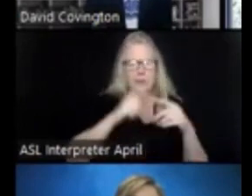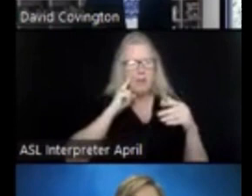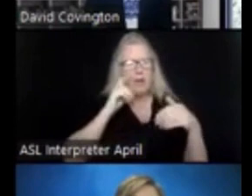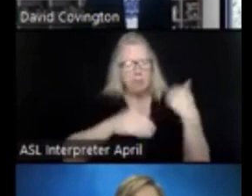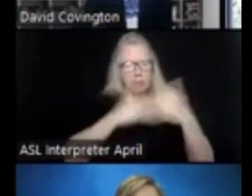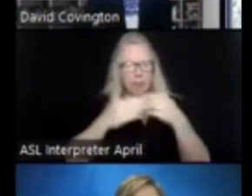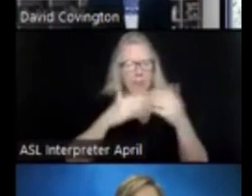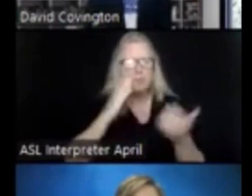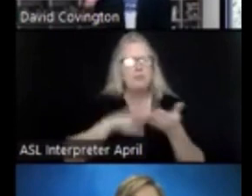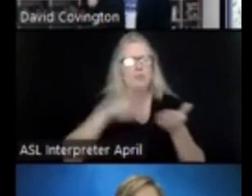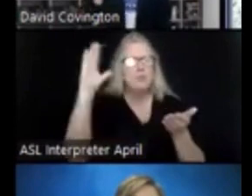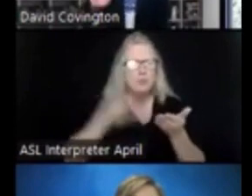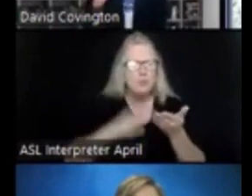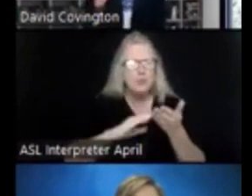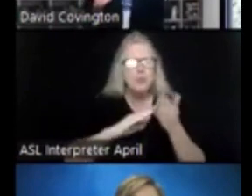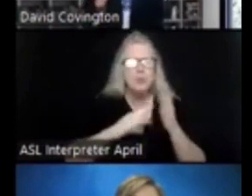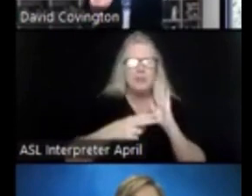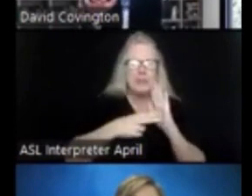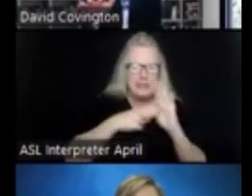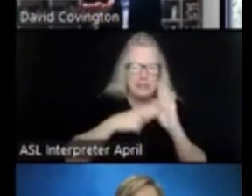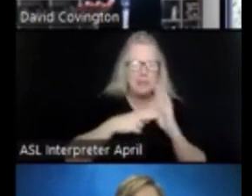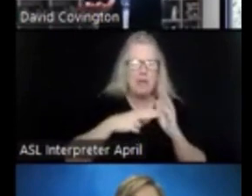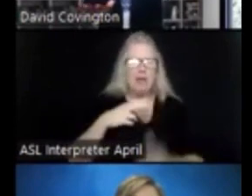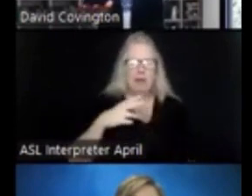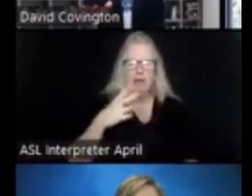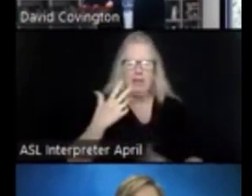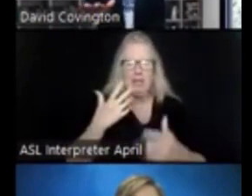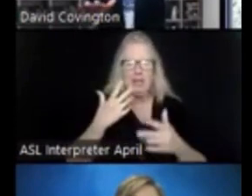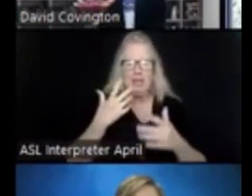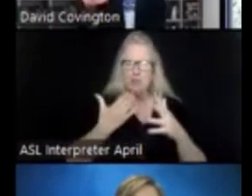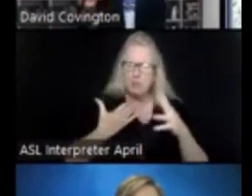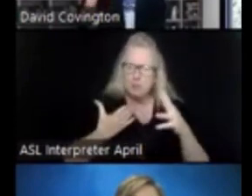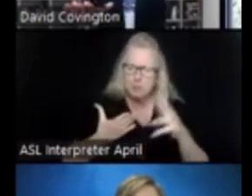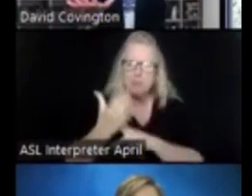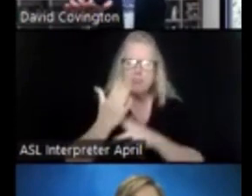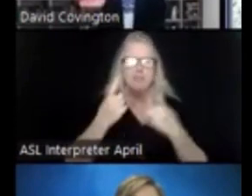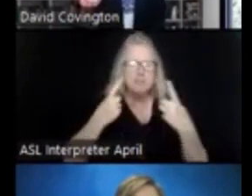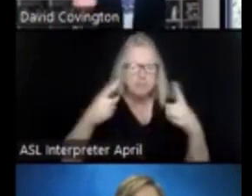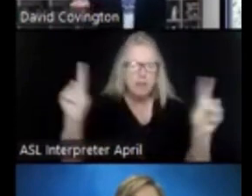AND BREAK THROUGH BARRIERS THAT WOULD MAKE IT EASIER TO GET